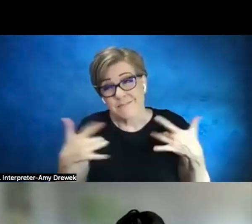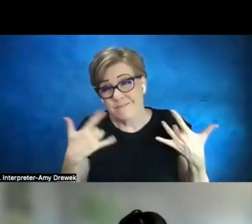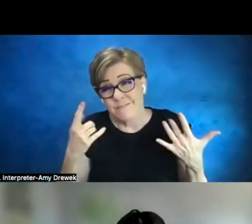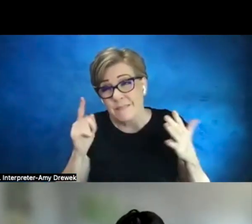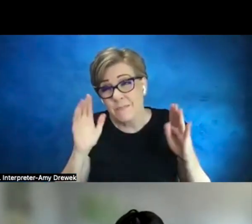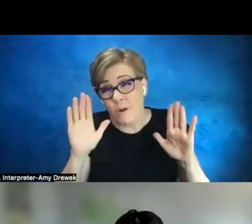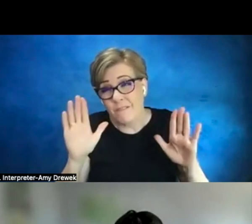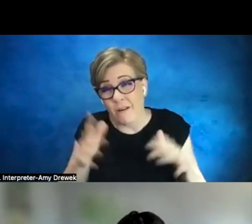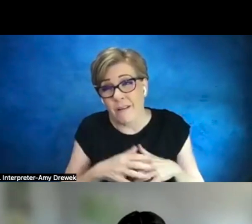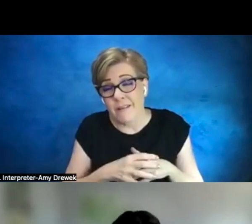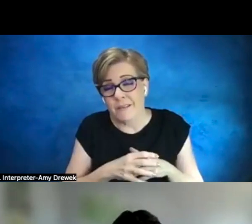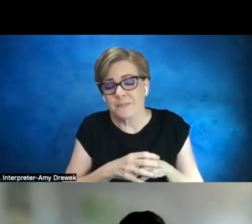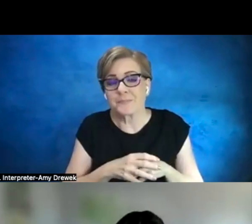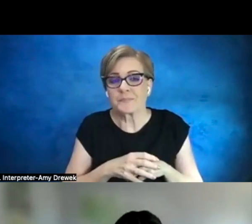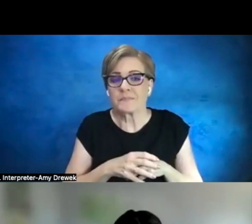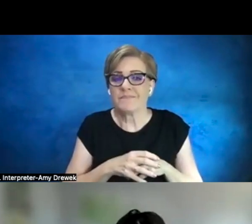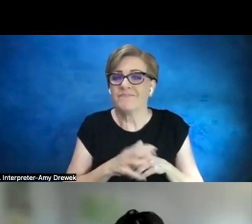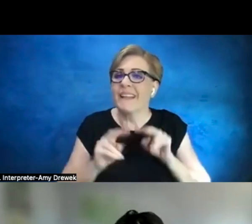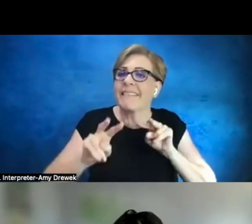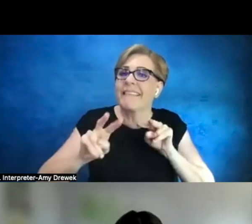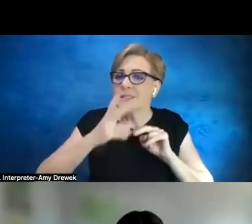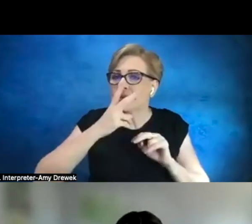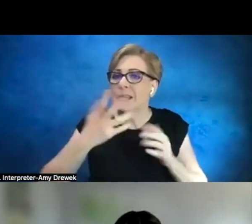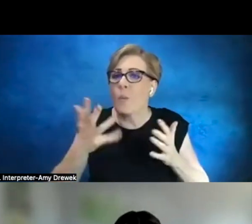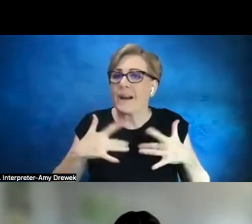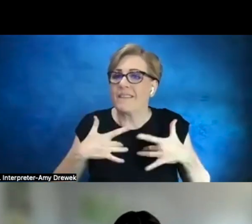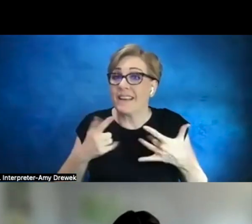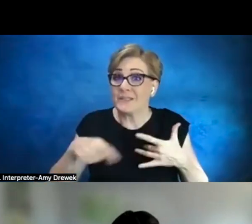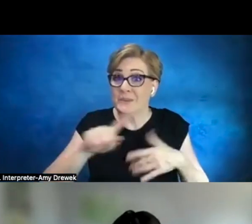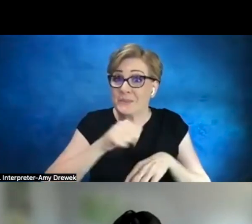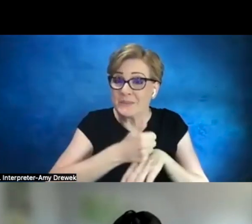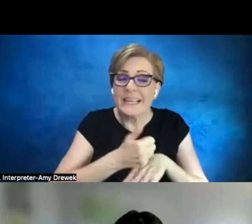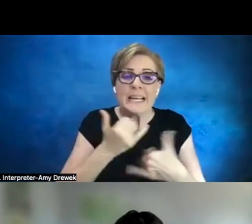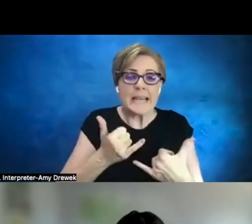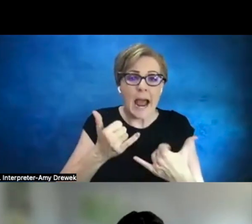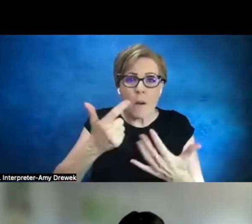that folks end up building and are part of. So I'm going to move on. If you would like